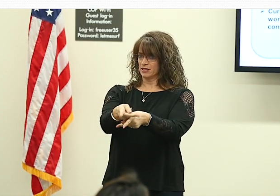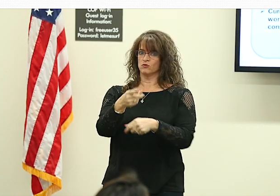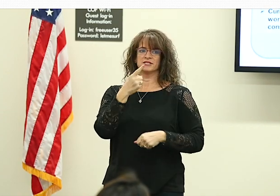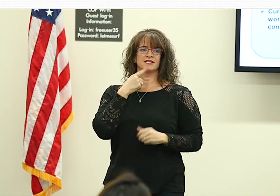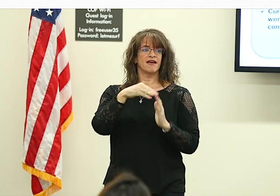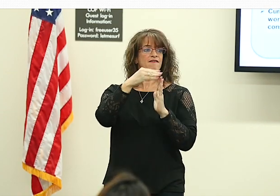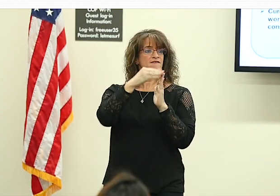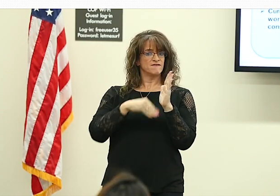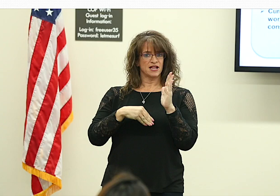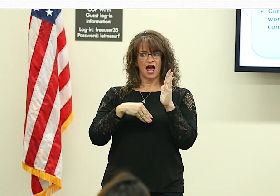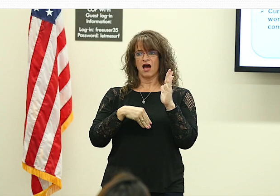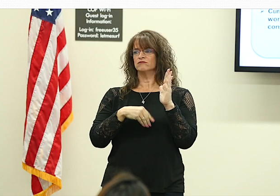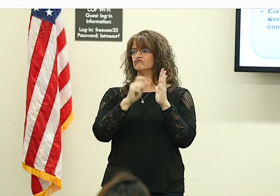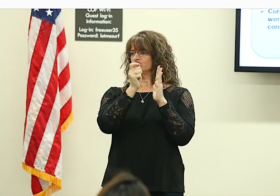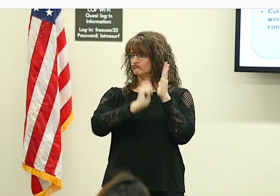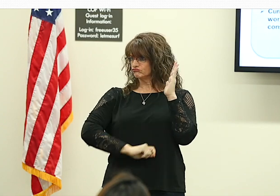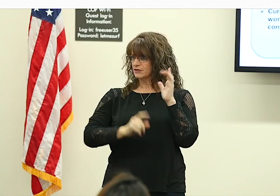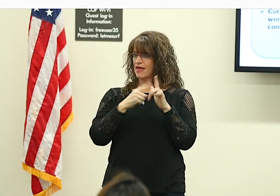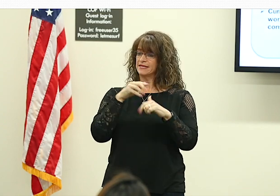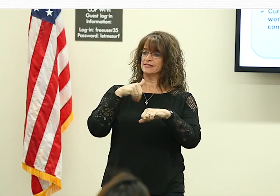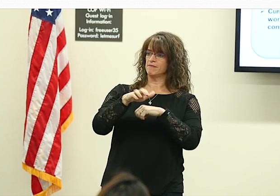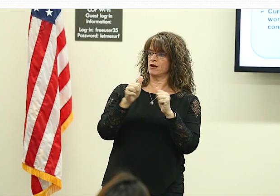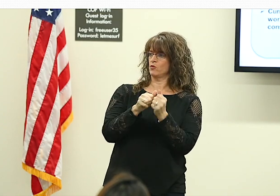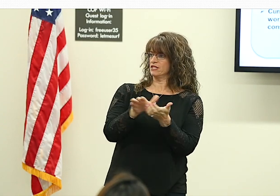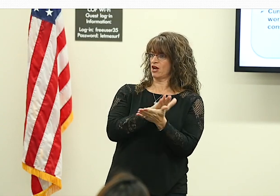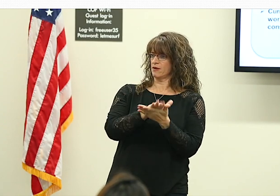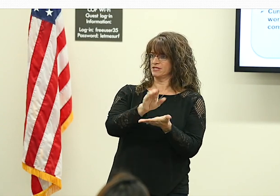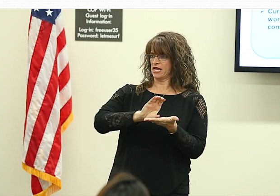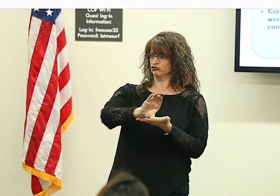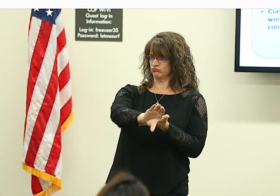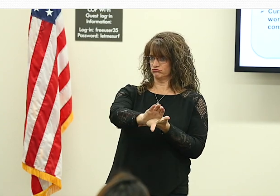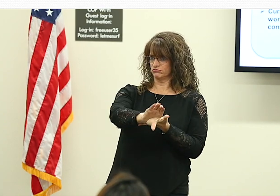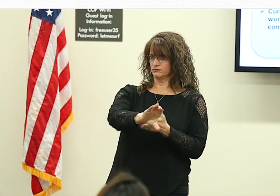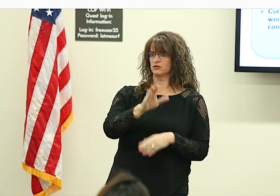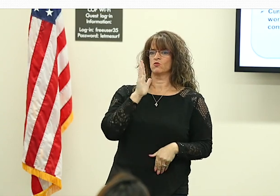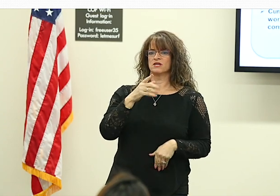with all these required documentations, all the required documents.